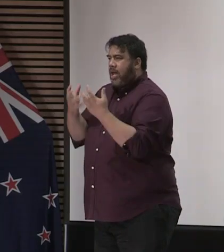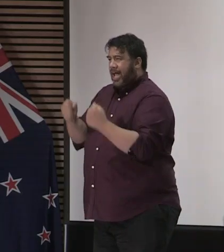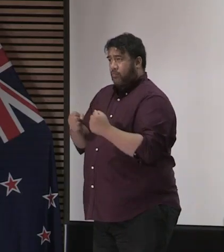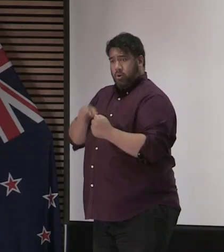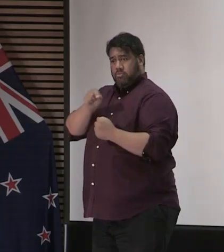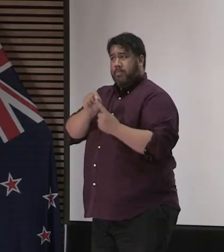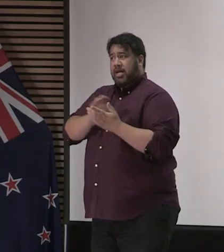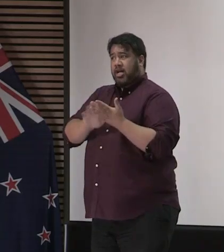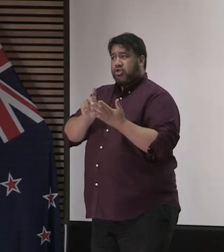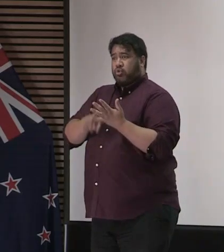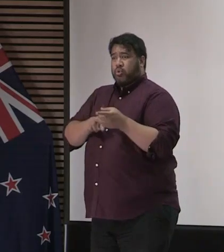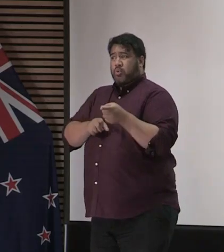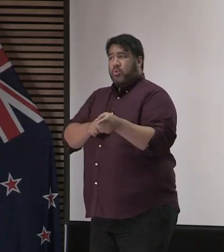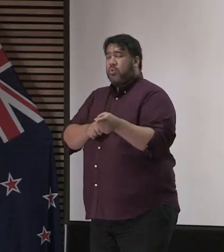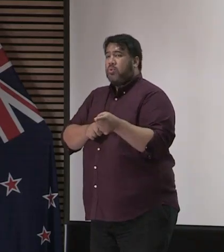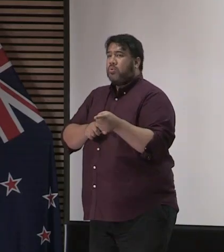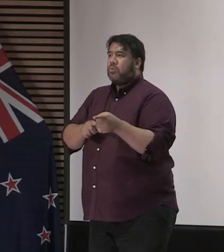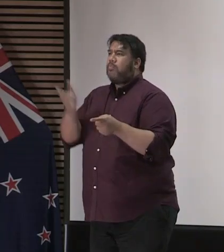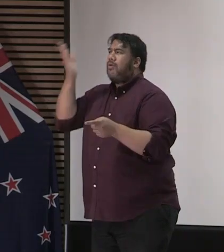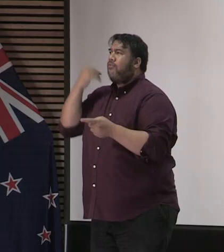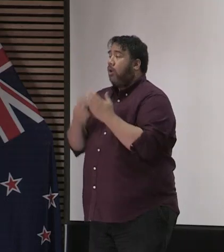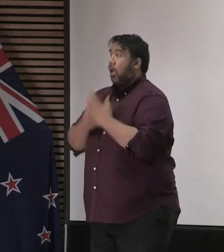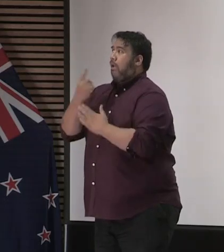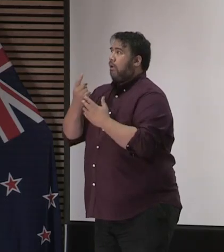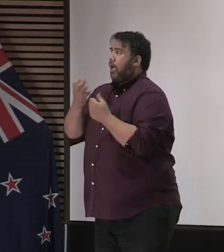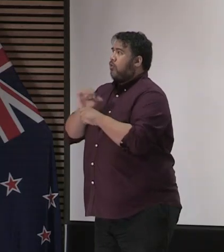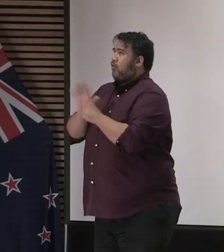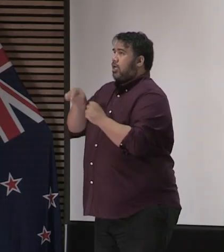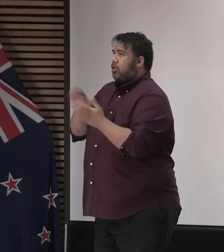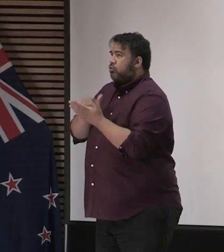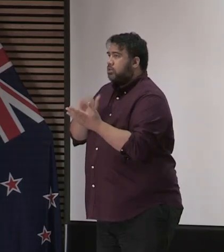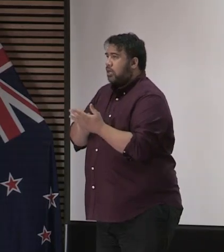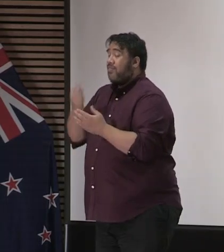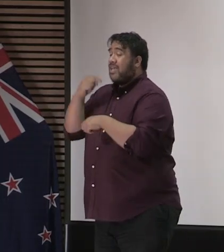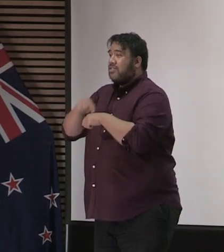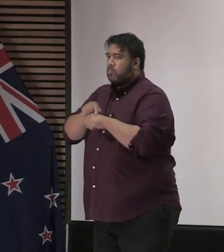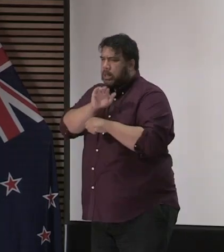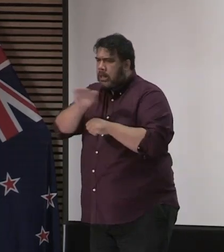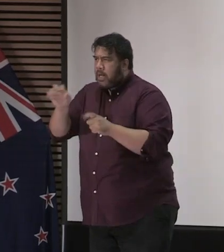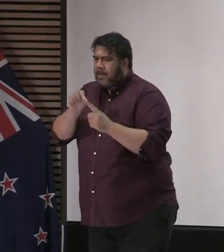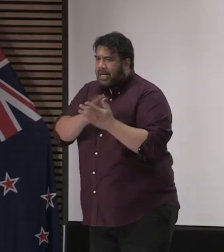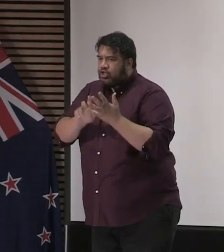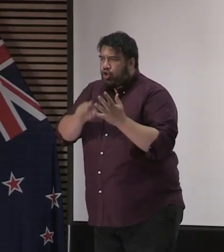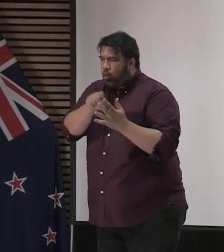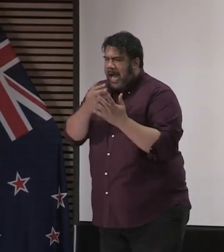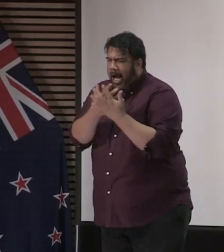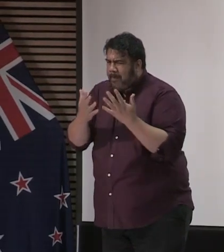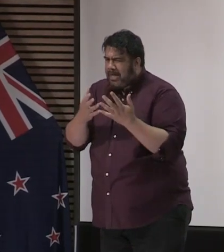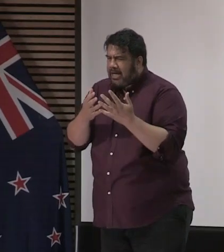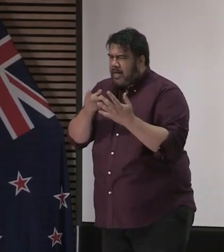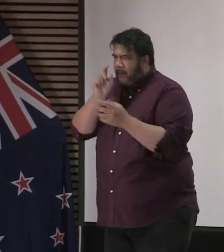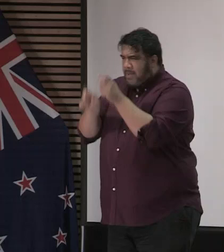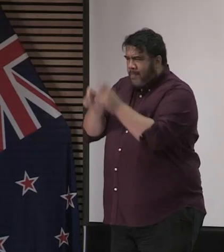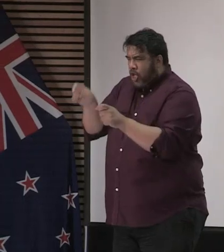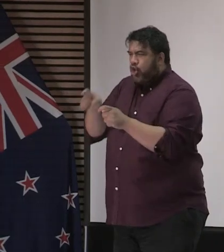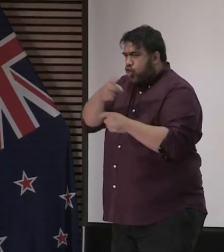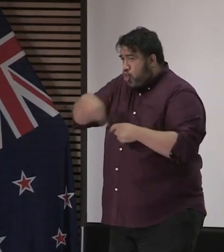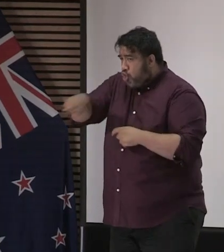and capability in public